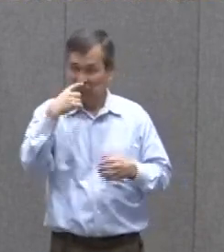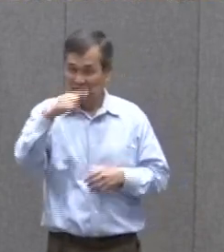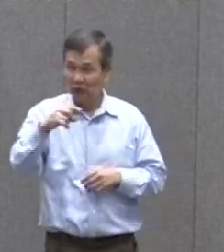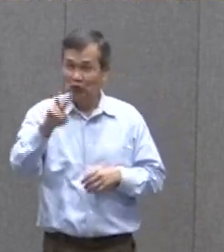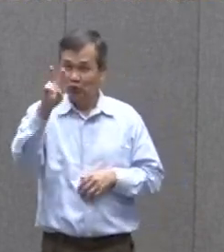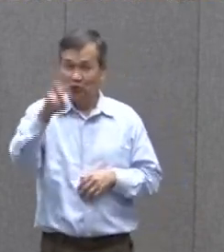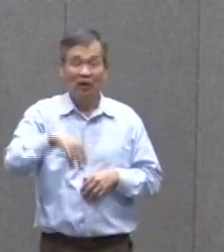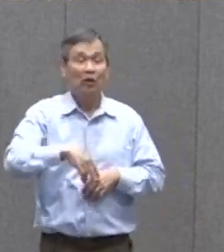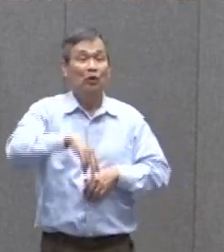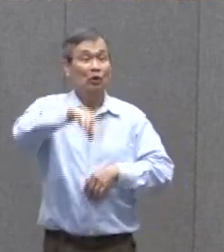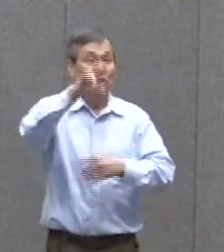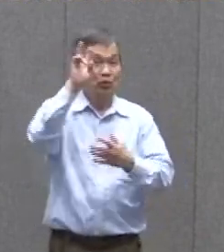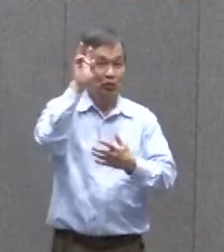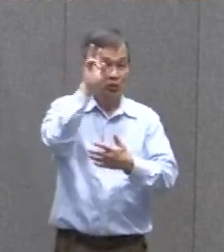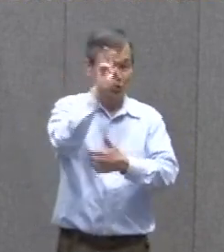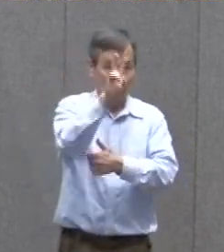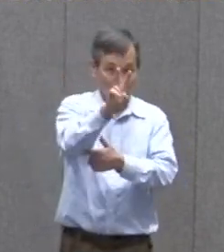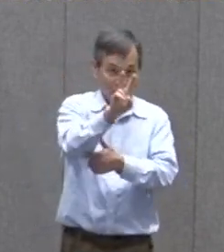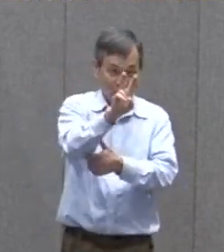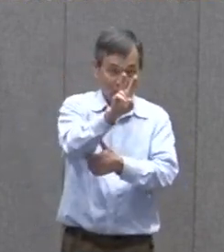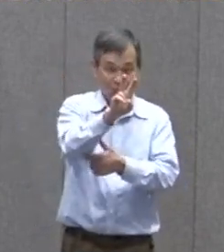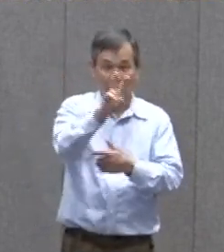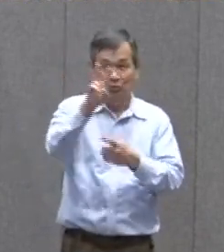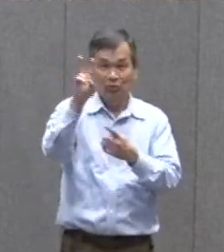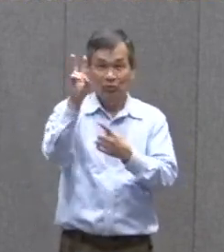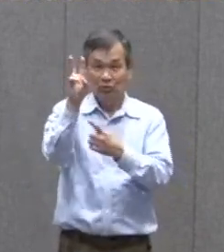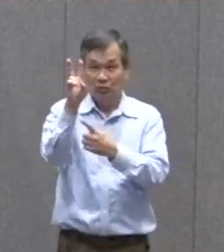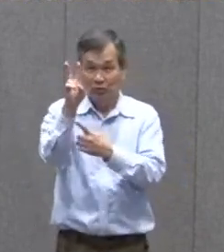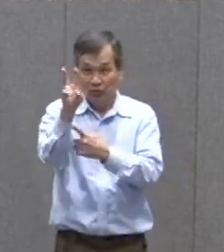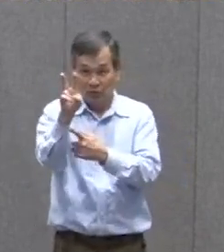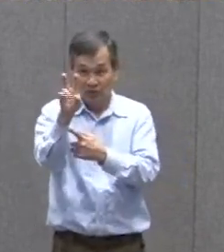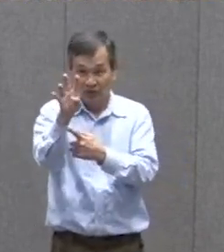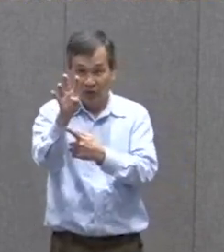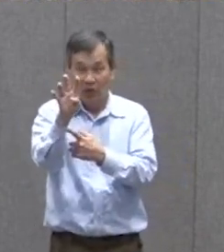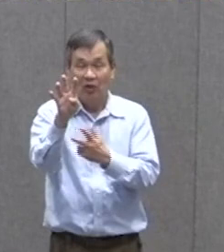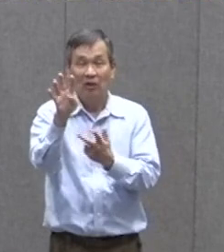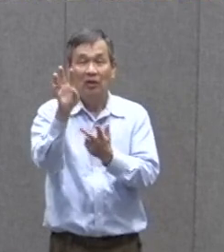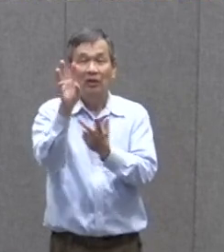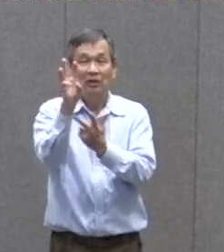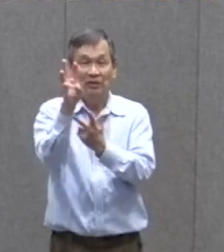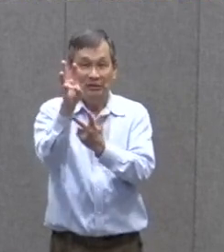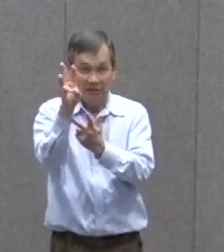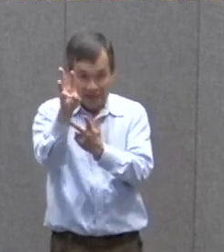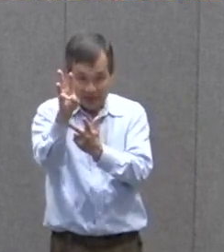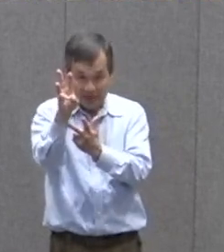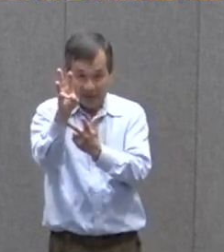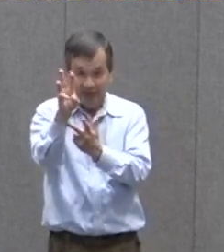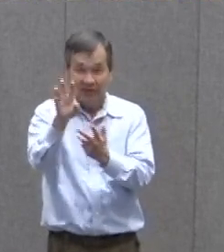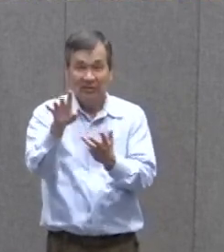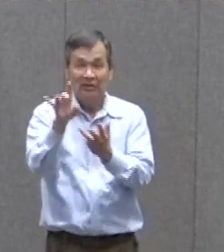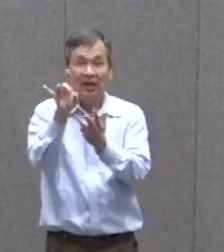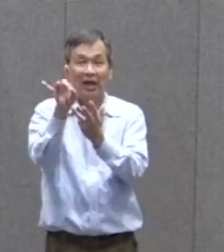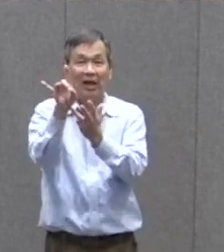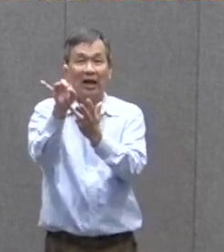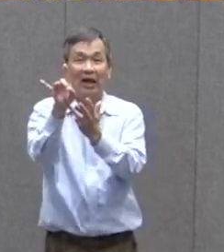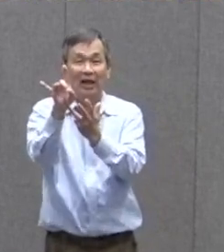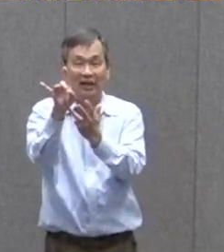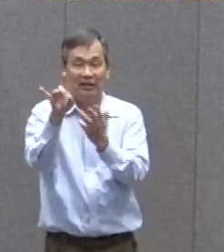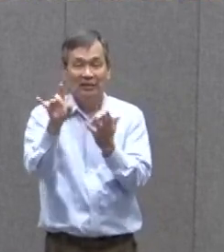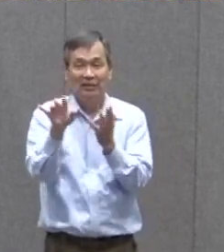Two, four, six, eight, and 10.